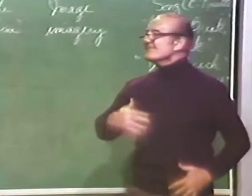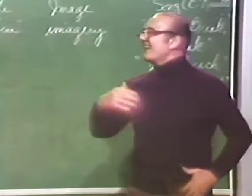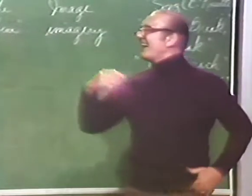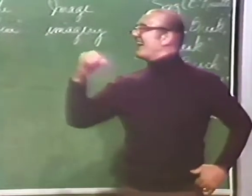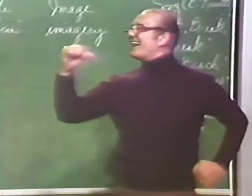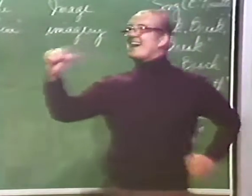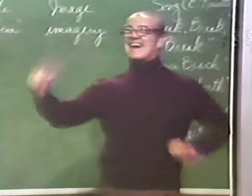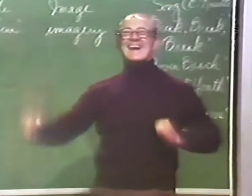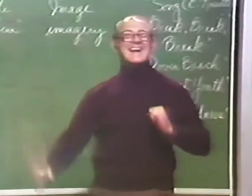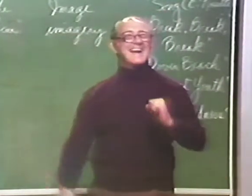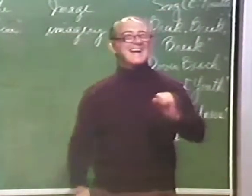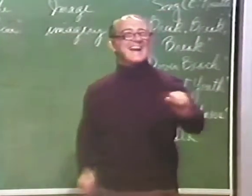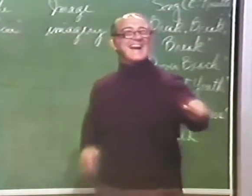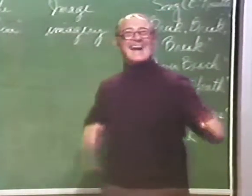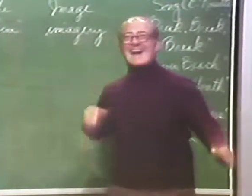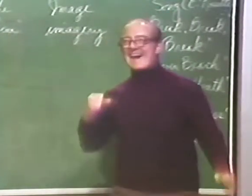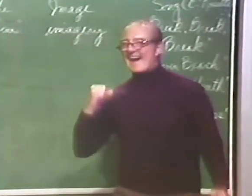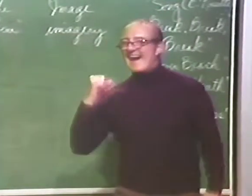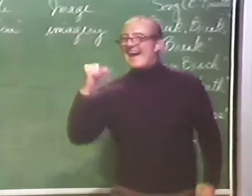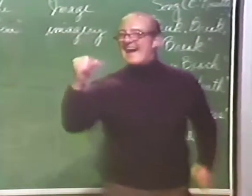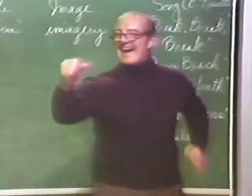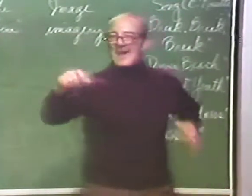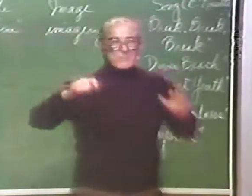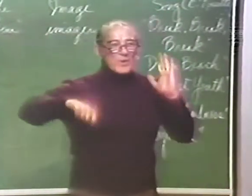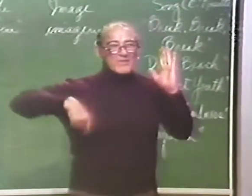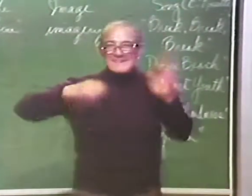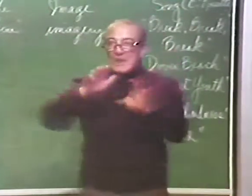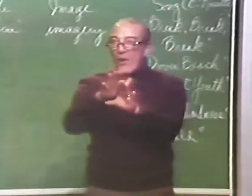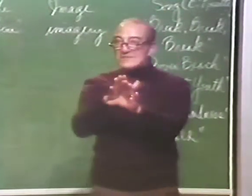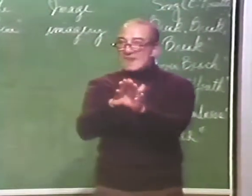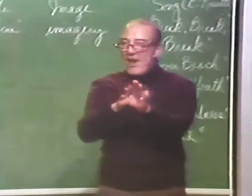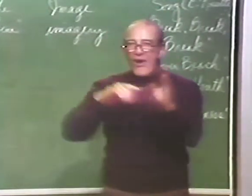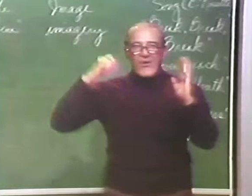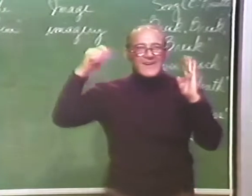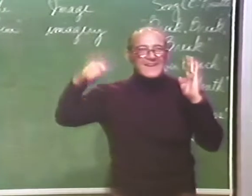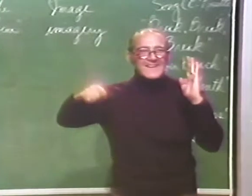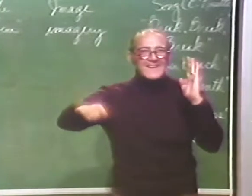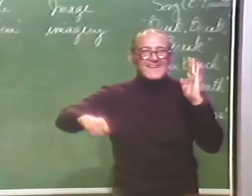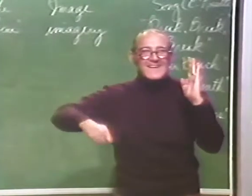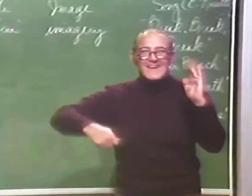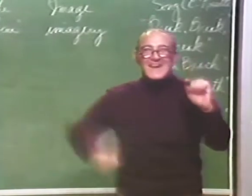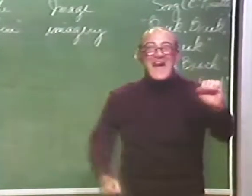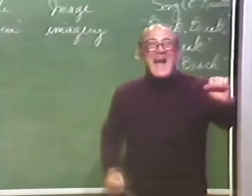[INHALES] AHH... MOVIE GOES SLOW.